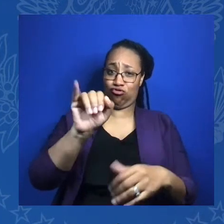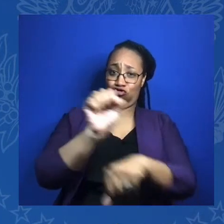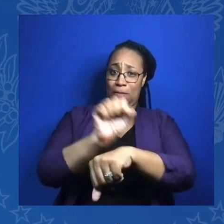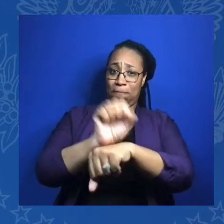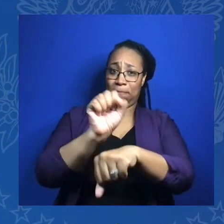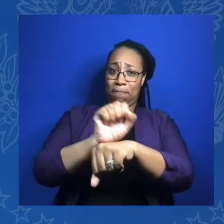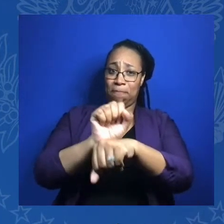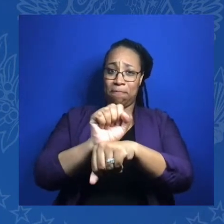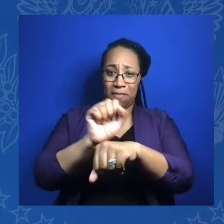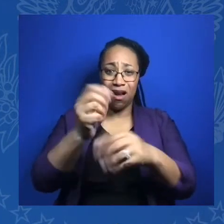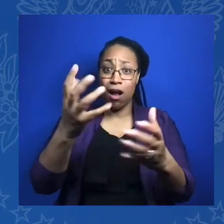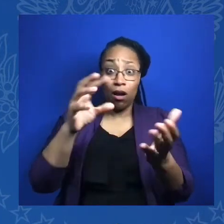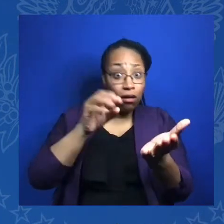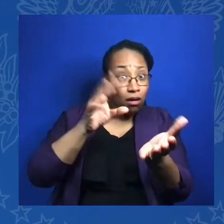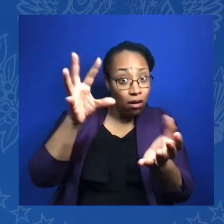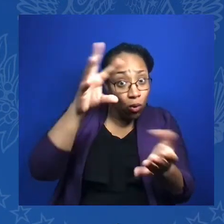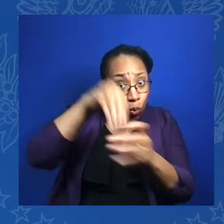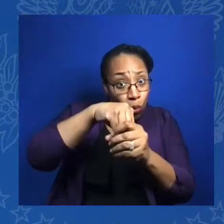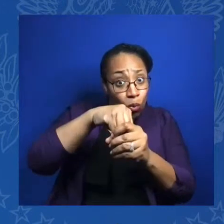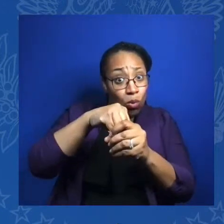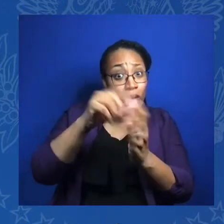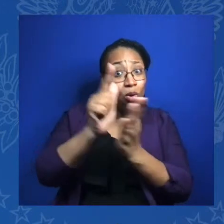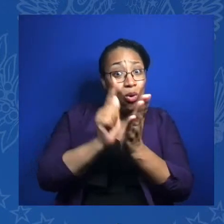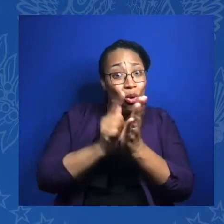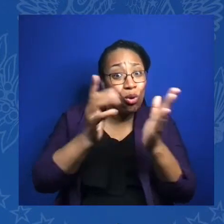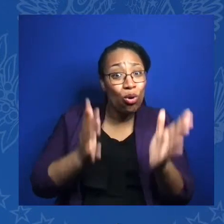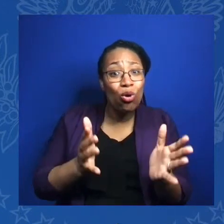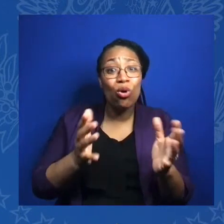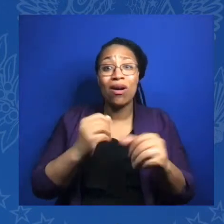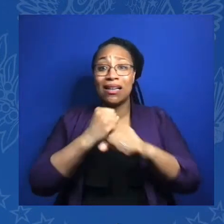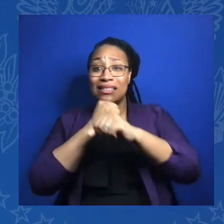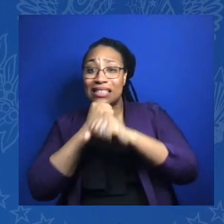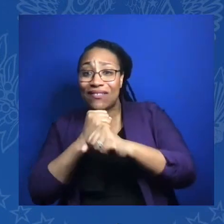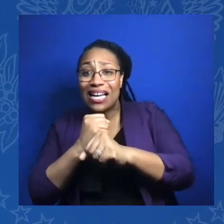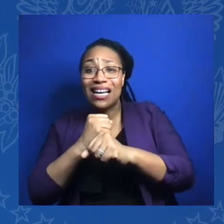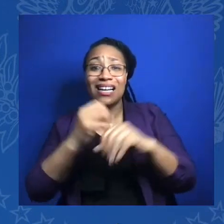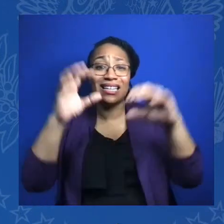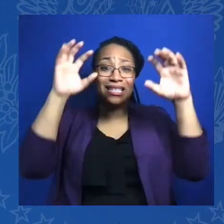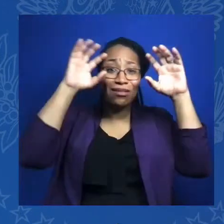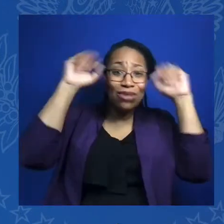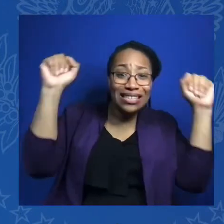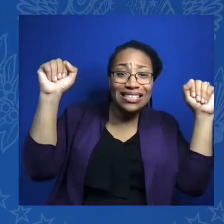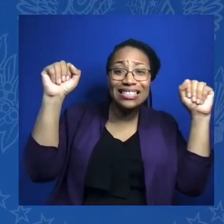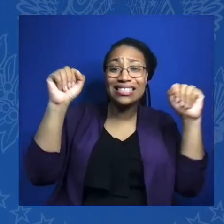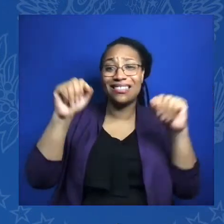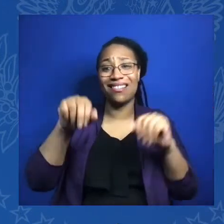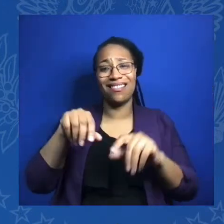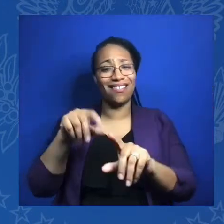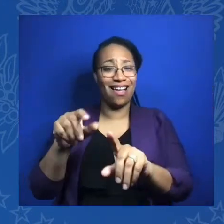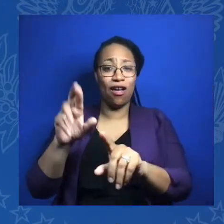Had Ron DeSantis -- I had a lot of Ron DeSangi- -- Ron DeSantis jokes ready, but bicke- --